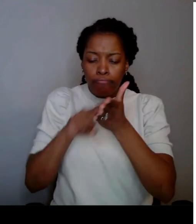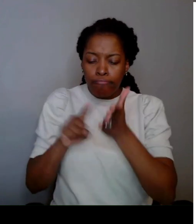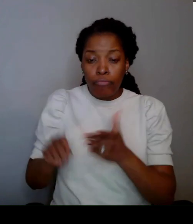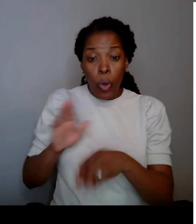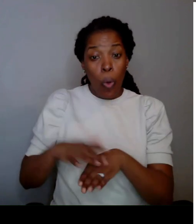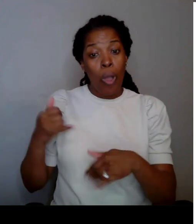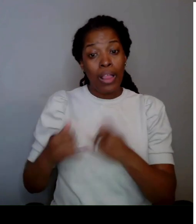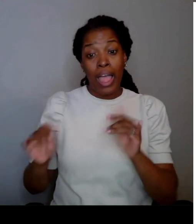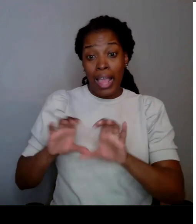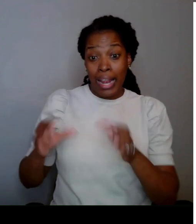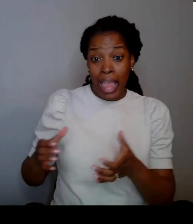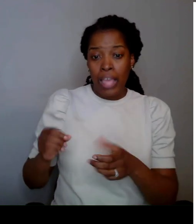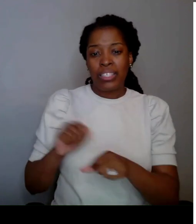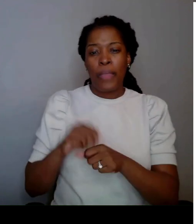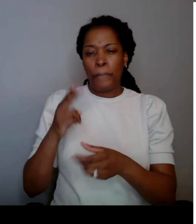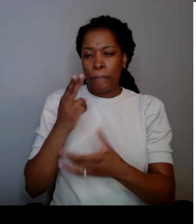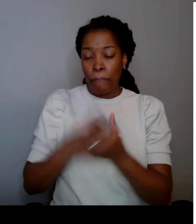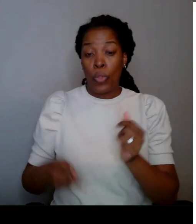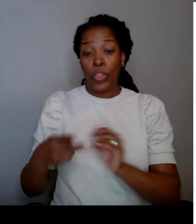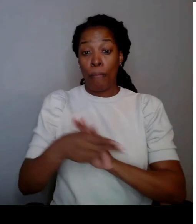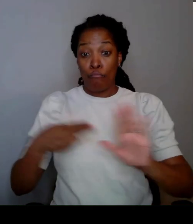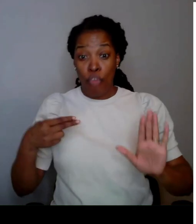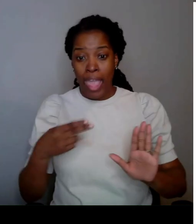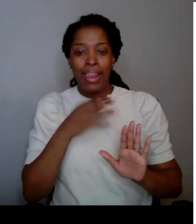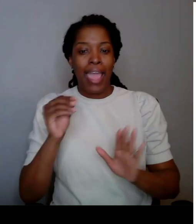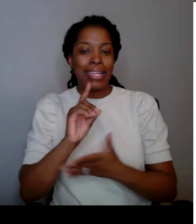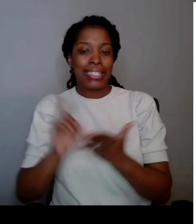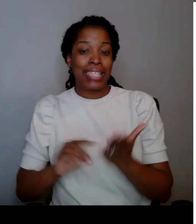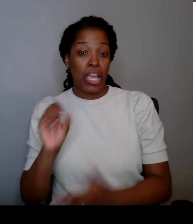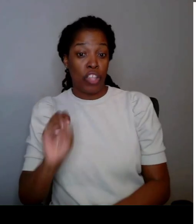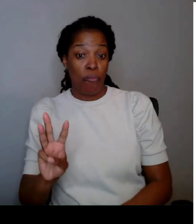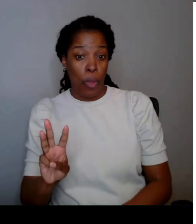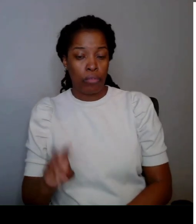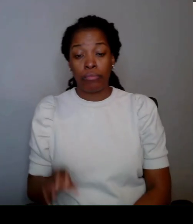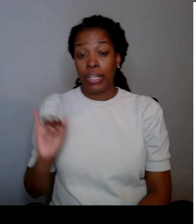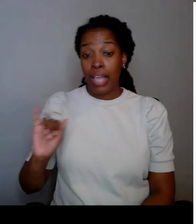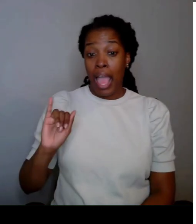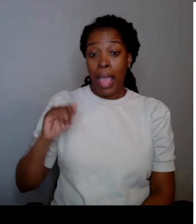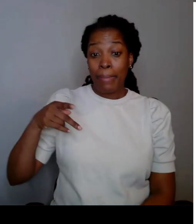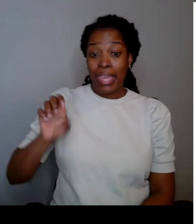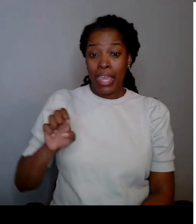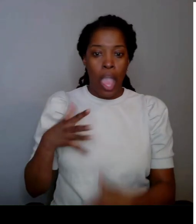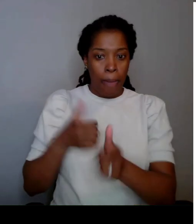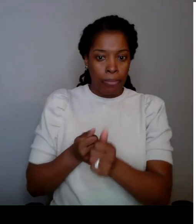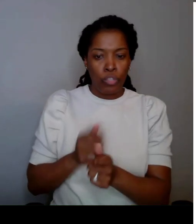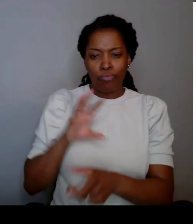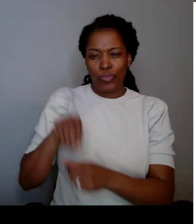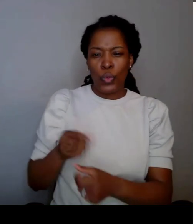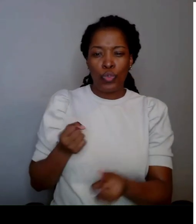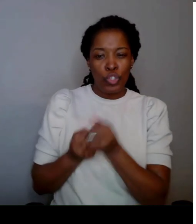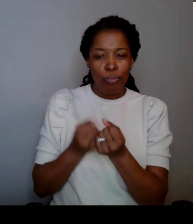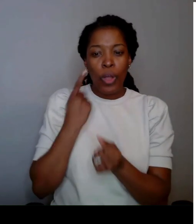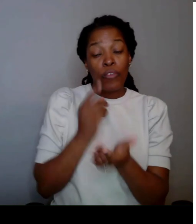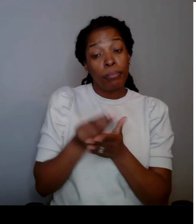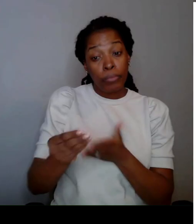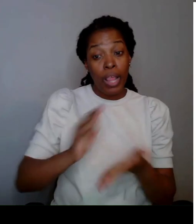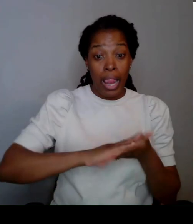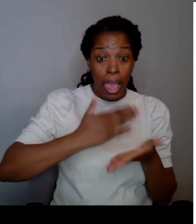His IPE was updated to include support for purchasing a laptop, help with business concept and feasibility,